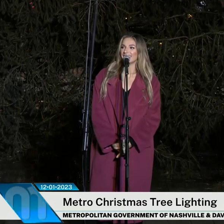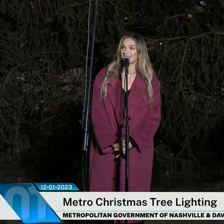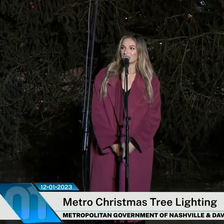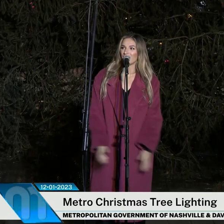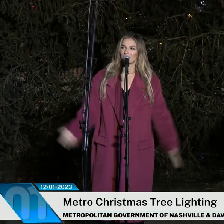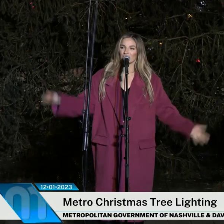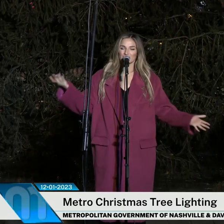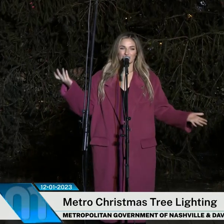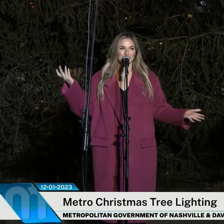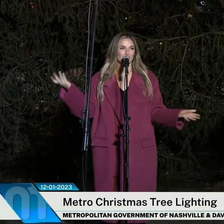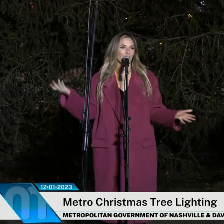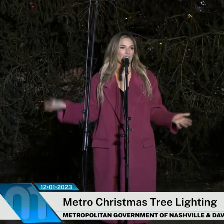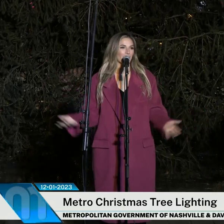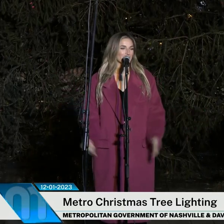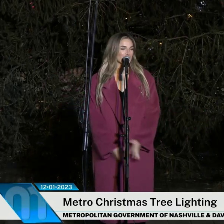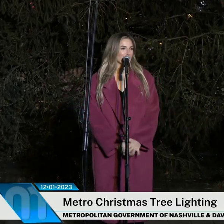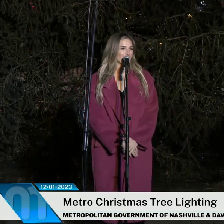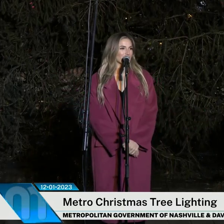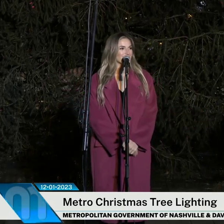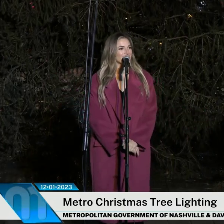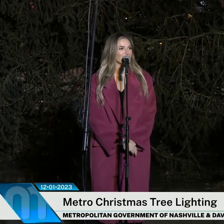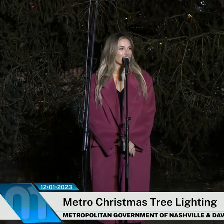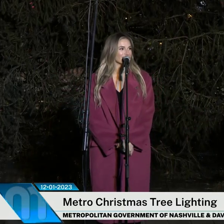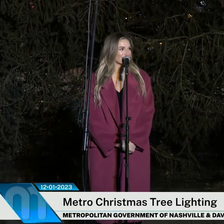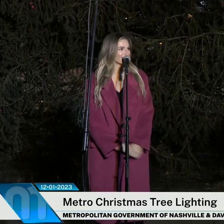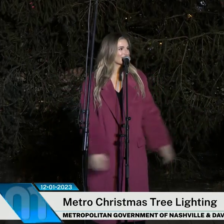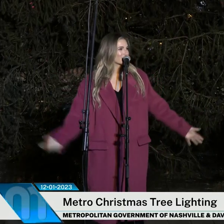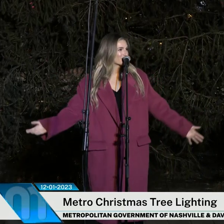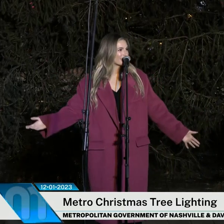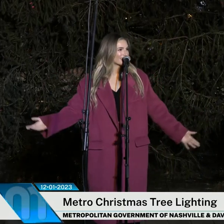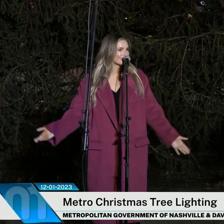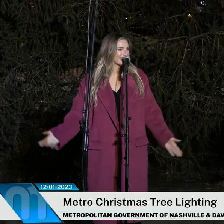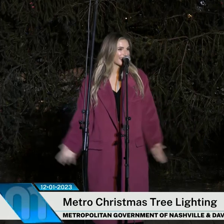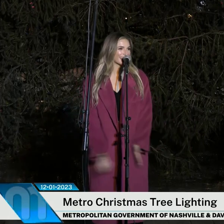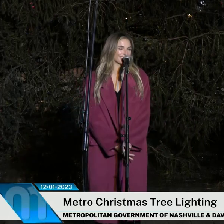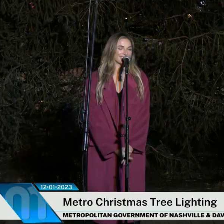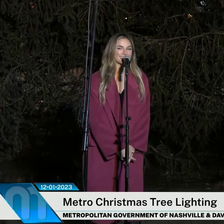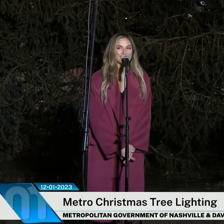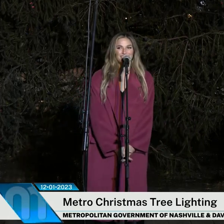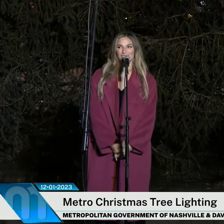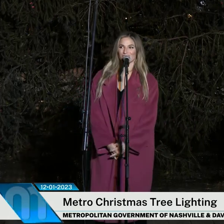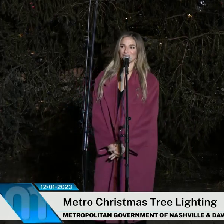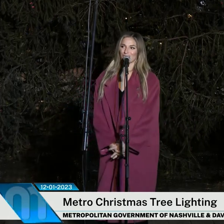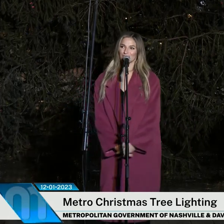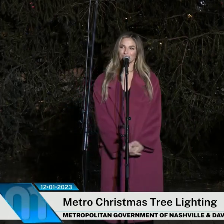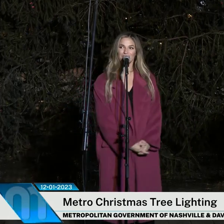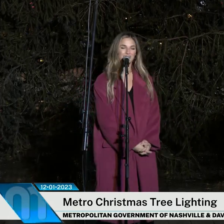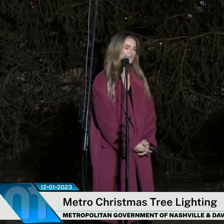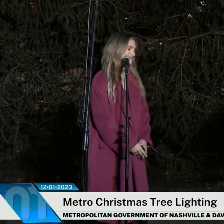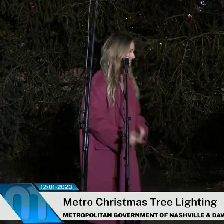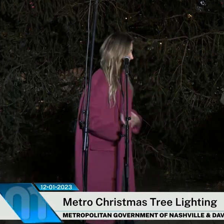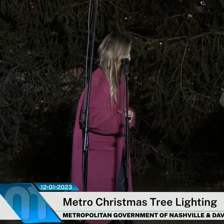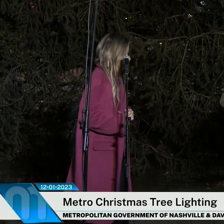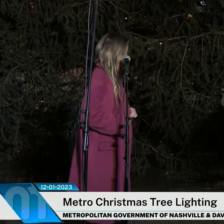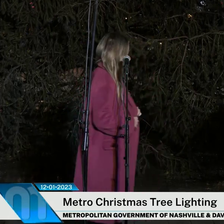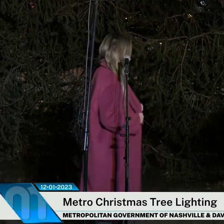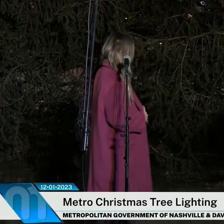FEATURED IN MY HALLMARK MOVIE. IT'S CALLED STAR ON TOP OF THE TREE, AND IT'S ABOUT WHAT CHRISTMAS IS ALL ABOUT, WHICH IS